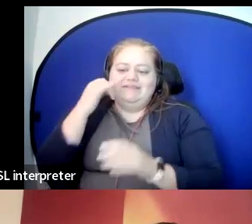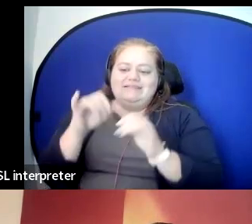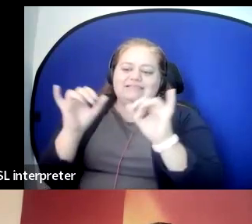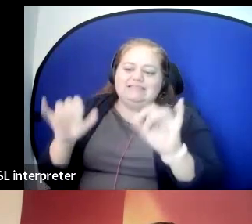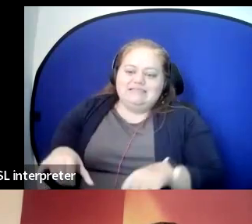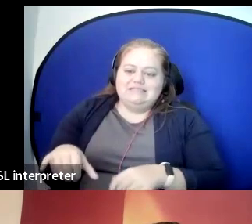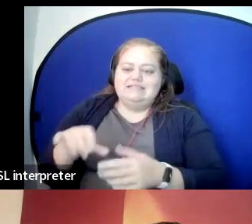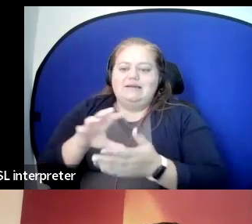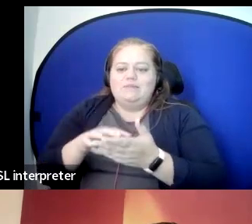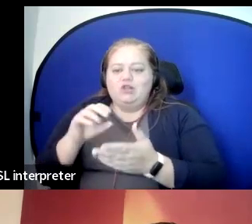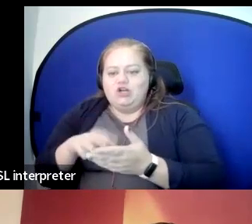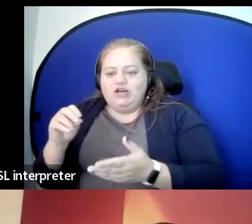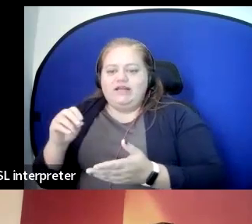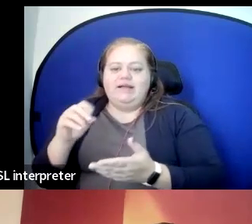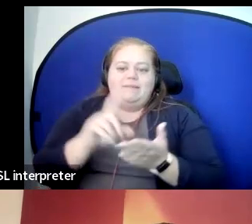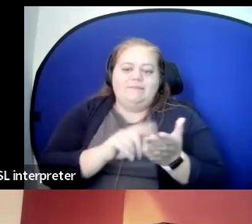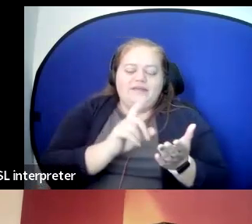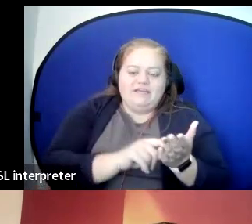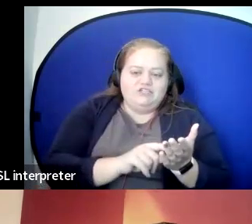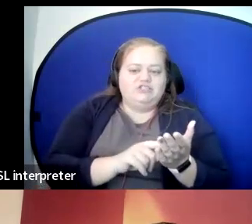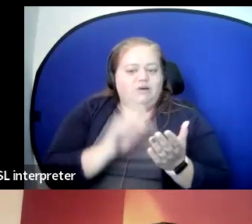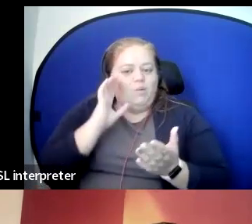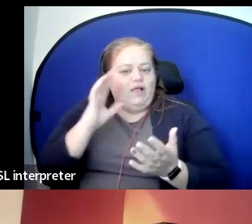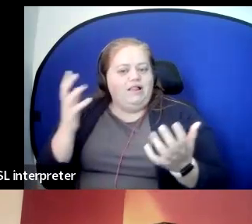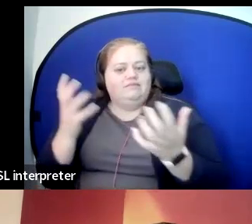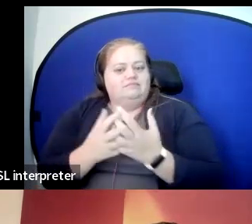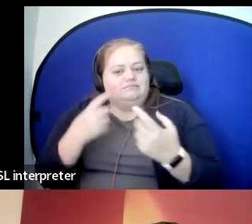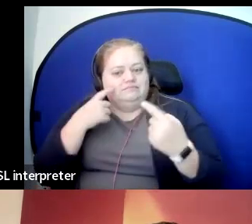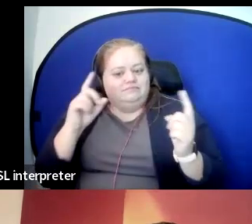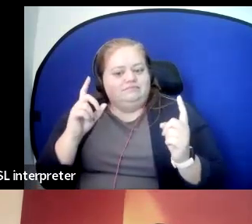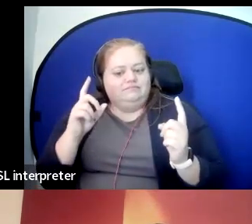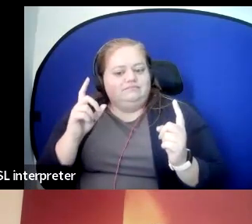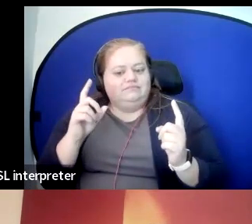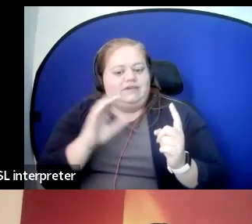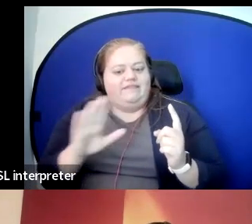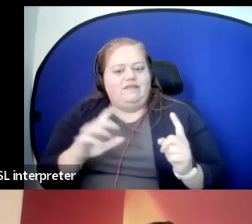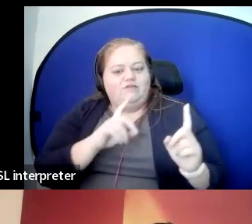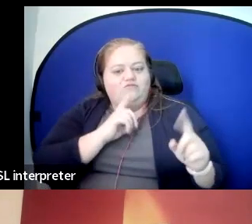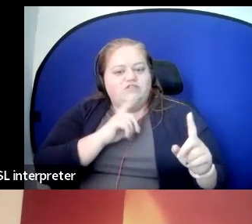system or even a publication, and tailor their response or their descriptions